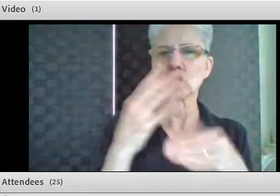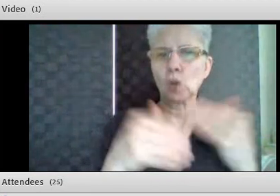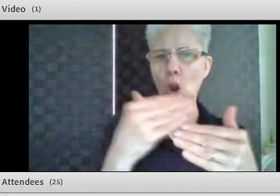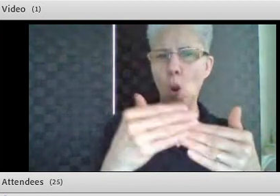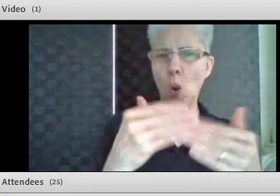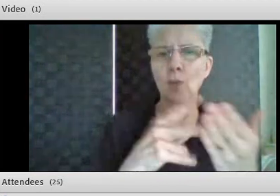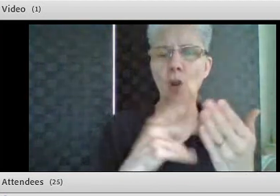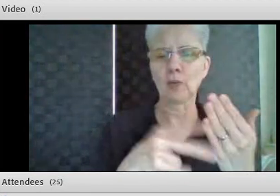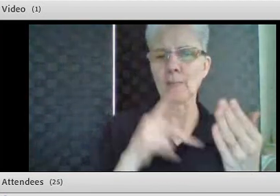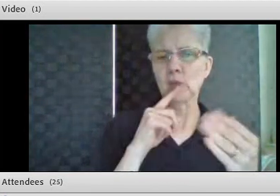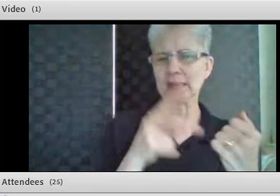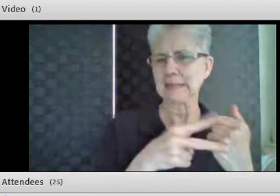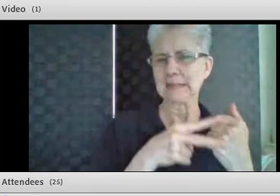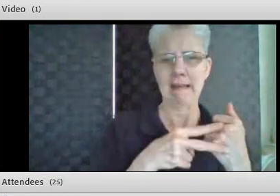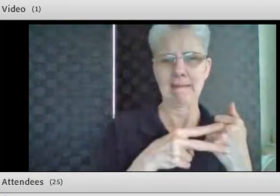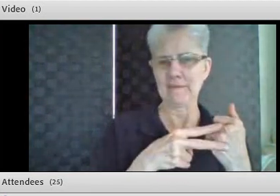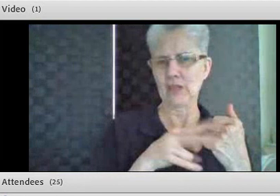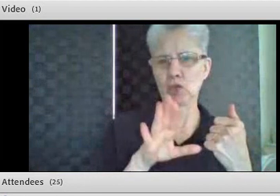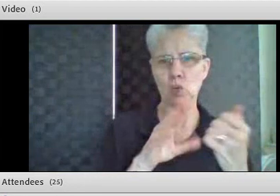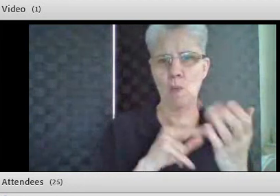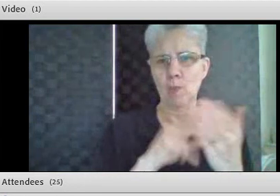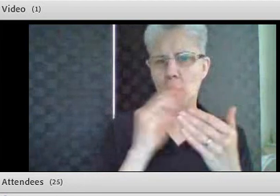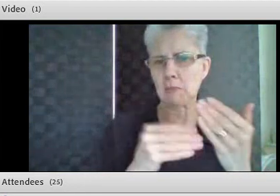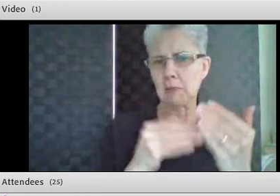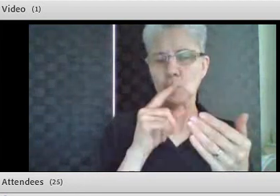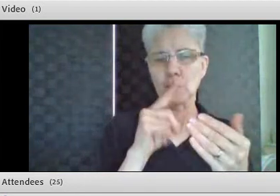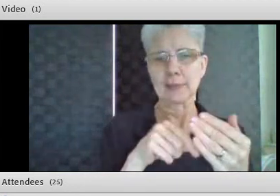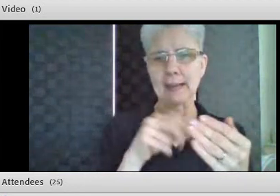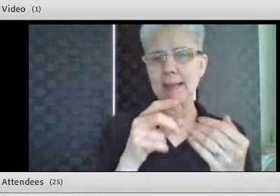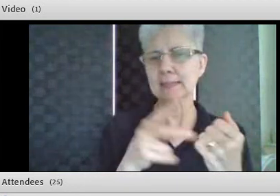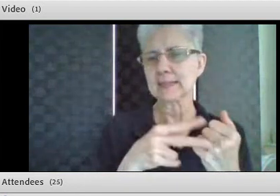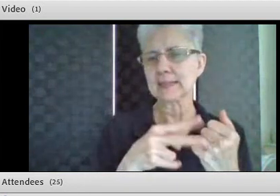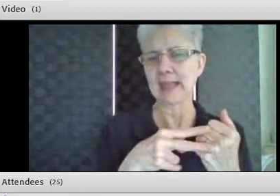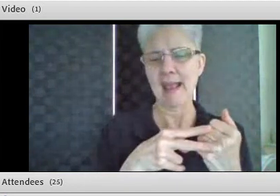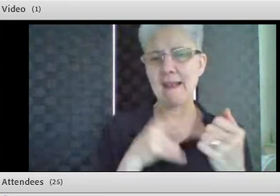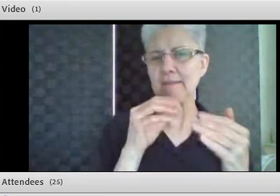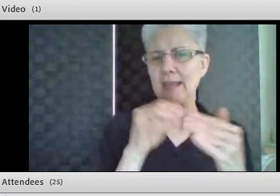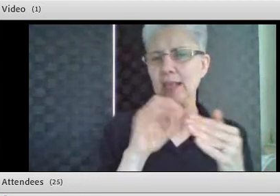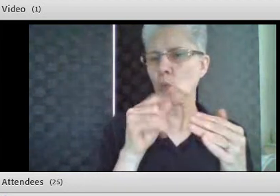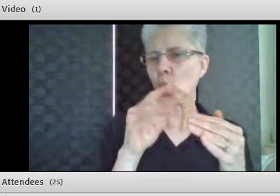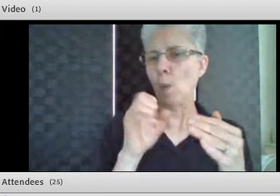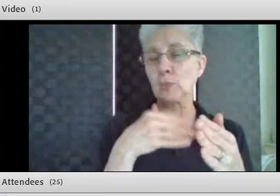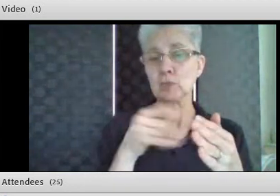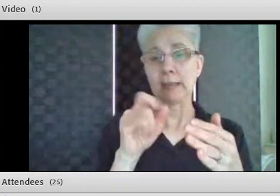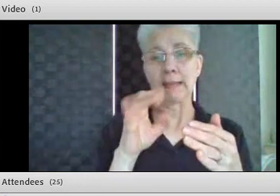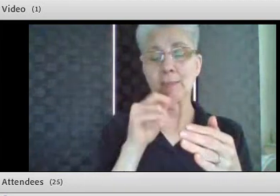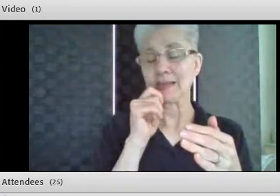Ryan: So one thing to note with Chrome Music Lab as we're going through these is that it's largely a touch-and-go program.